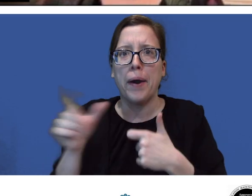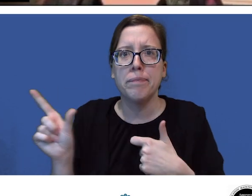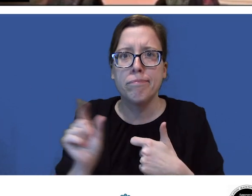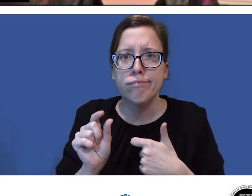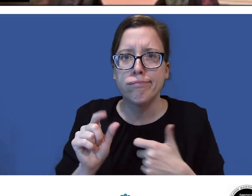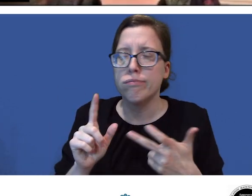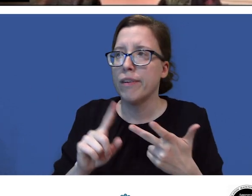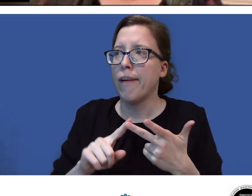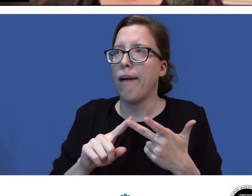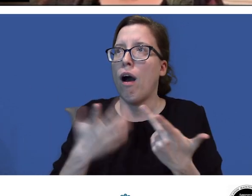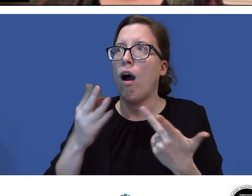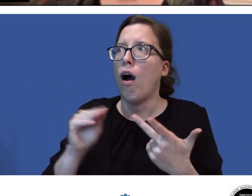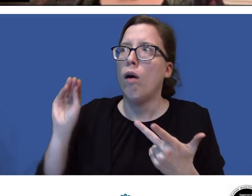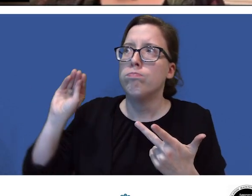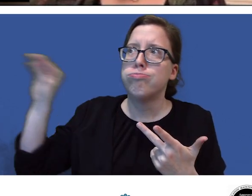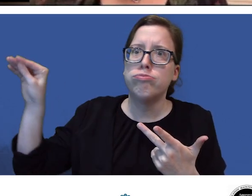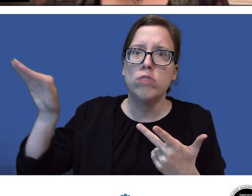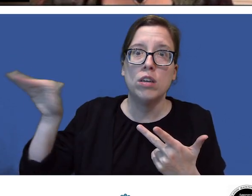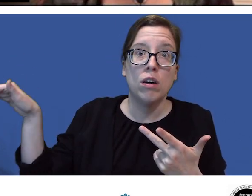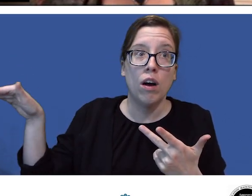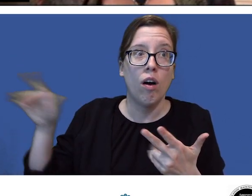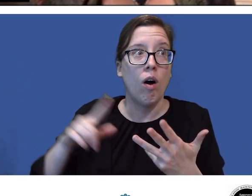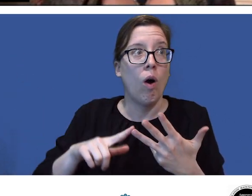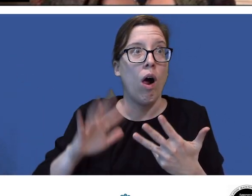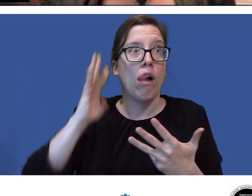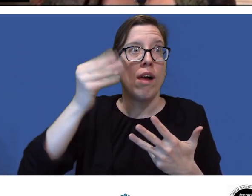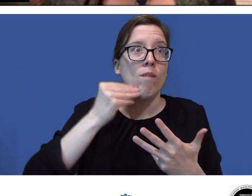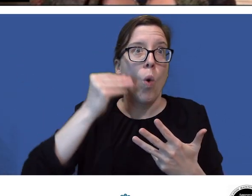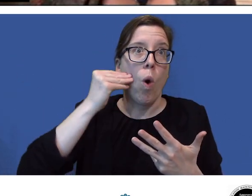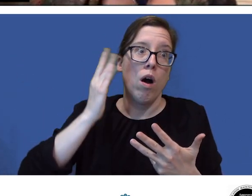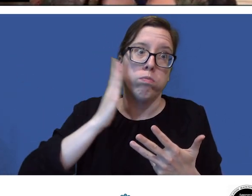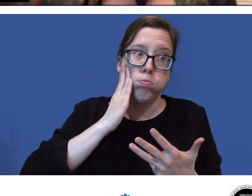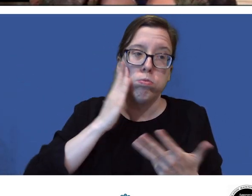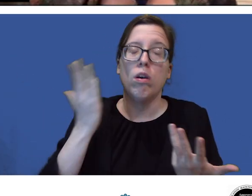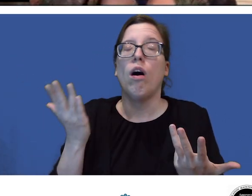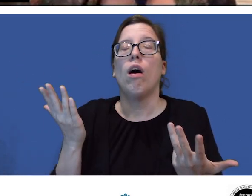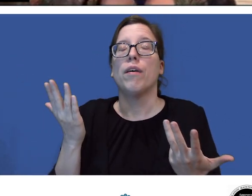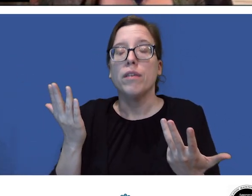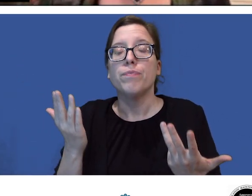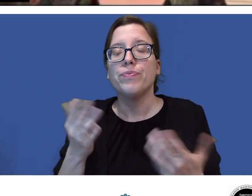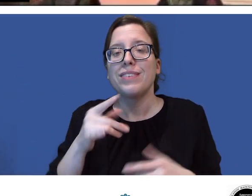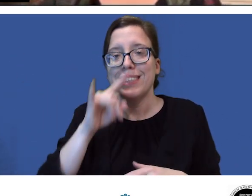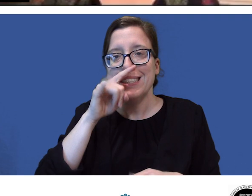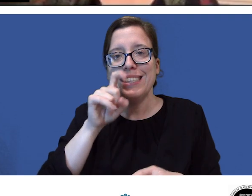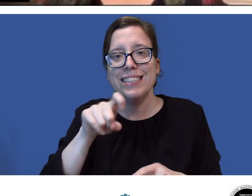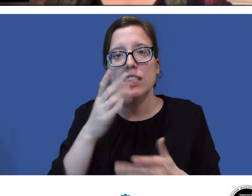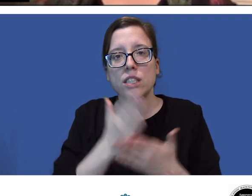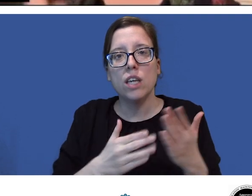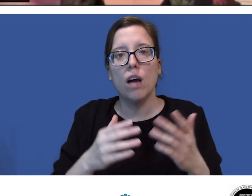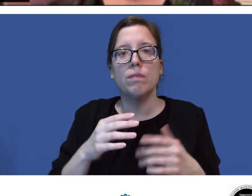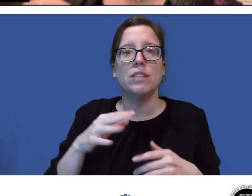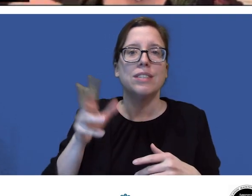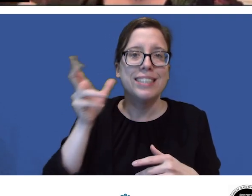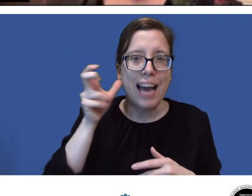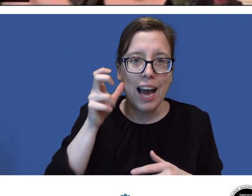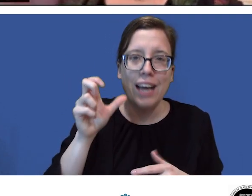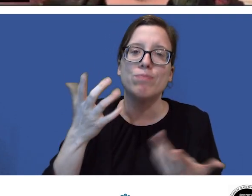And they get put on a shelf or they get left at home some days. Kids have to have some sounds,